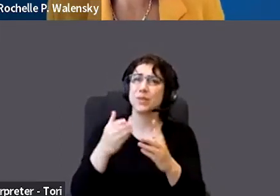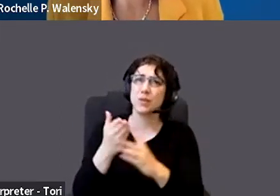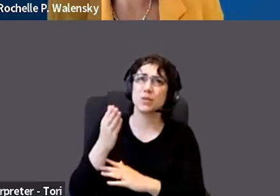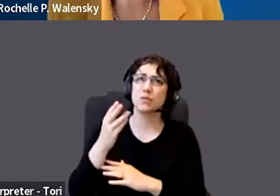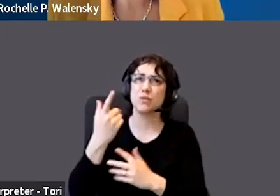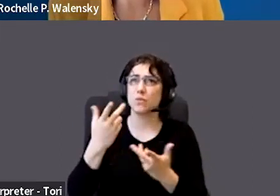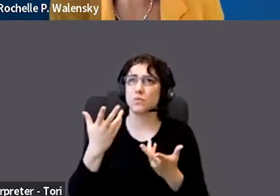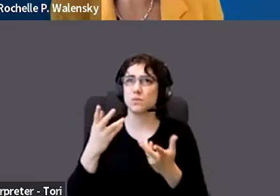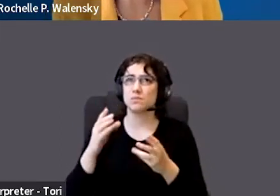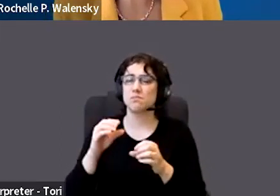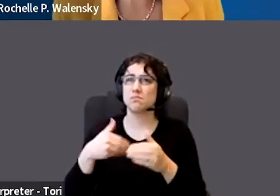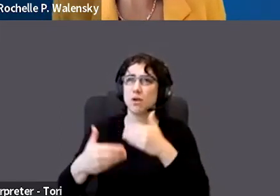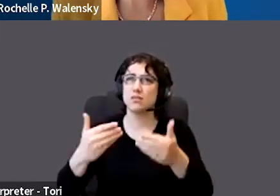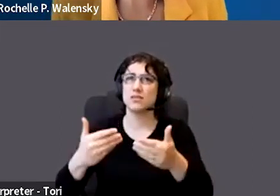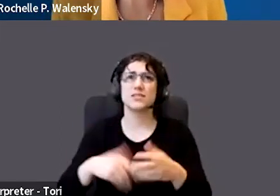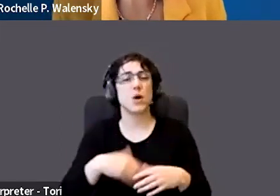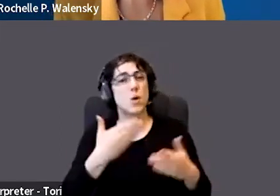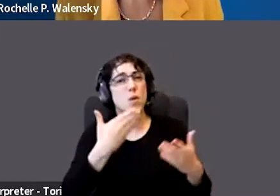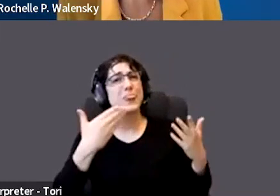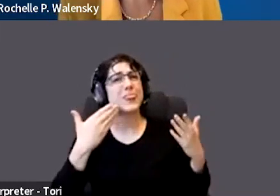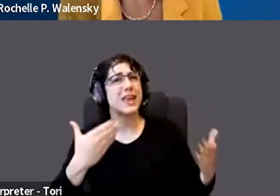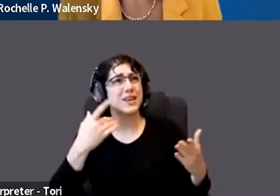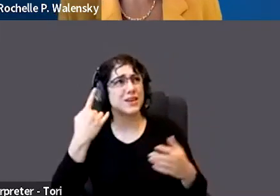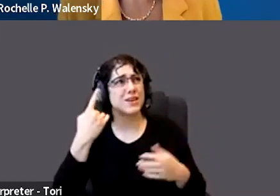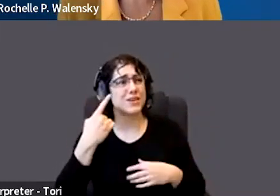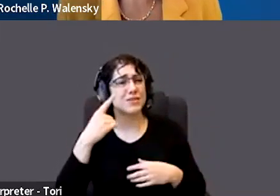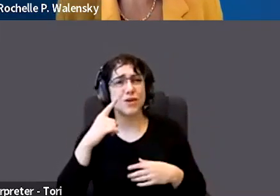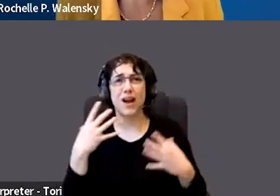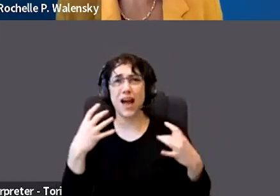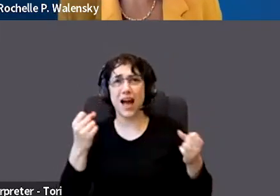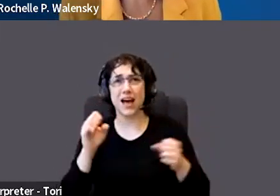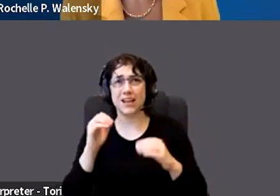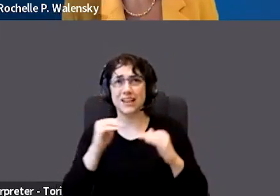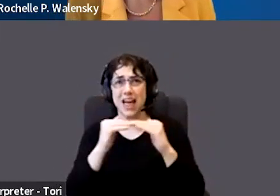Thank you for your leadership in our health equity subcommittee. I'm grateful for that.